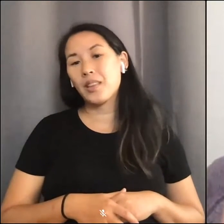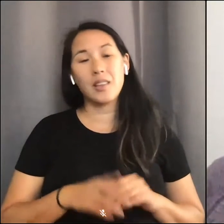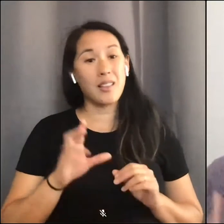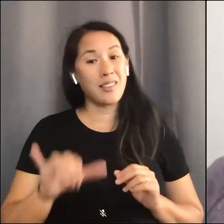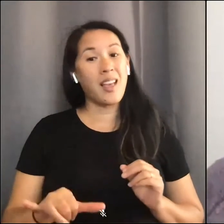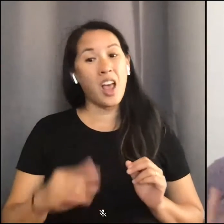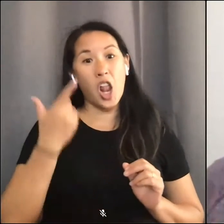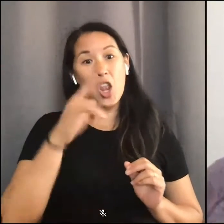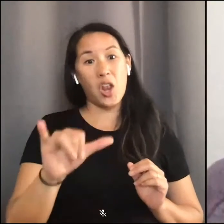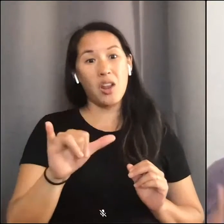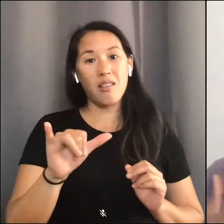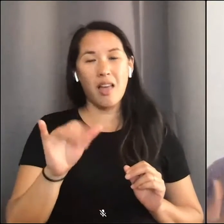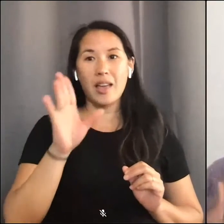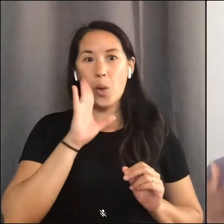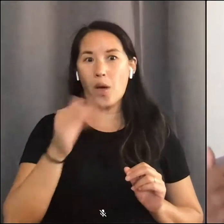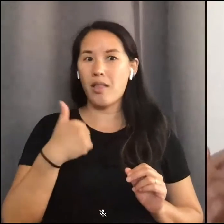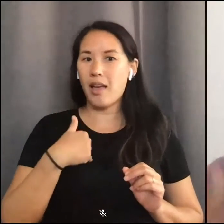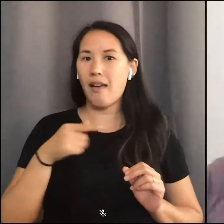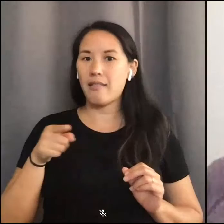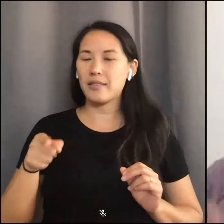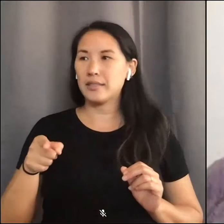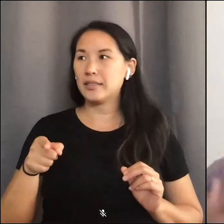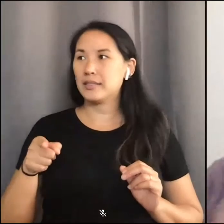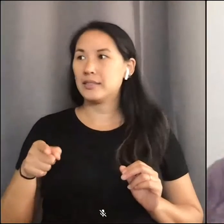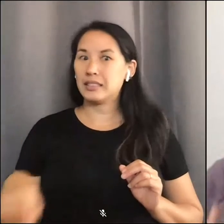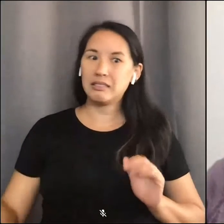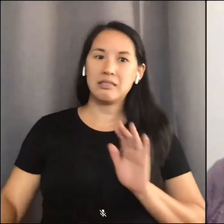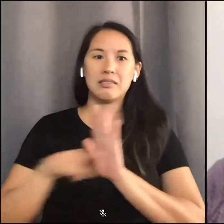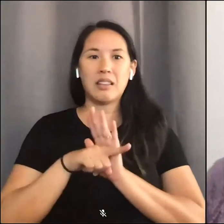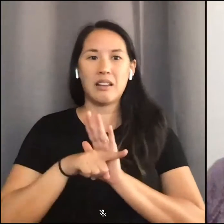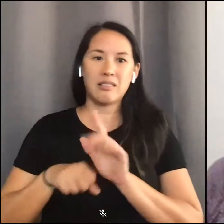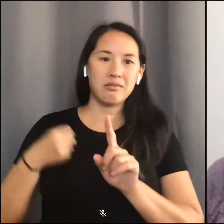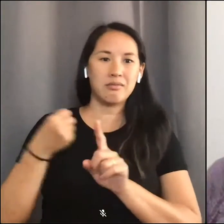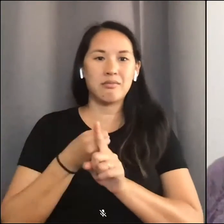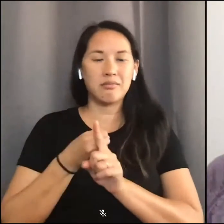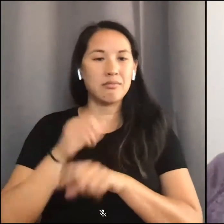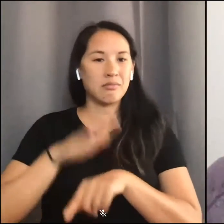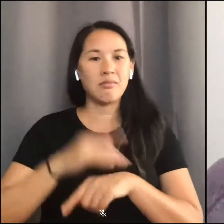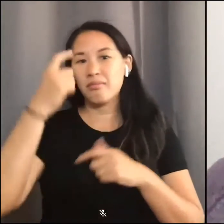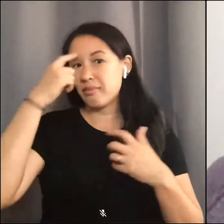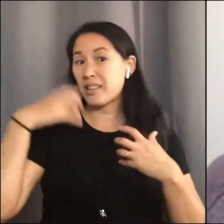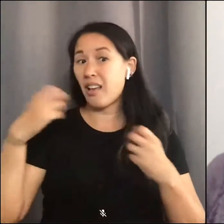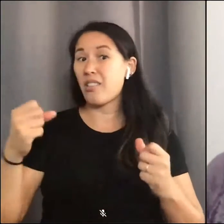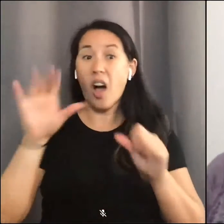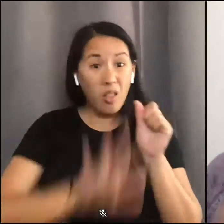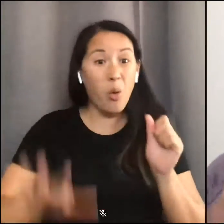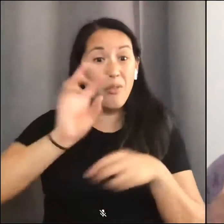there will be a tsunami of kind of this negative impact on mental health um across the world um